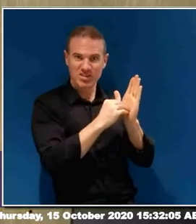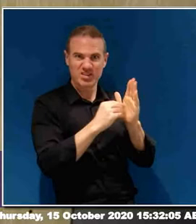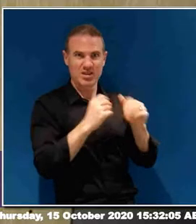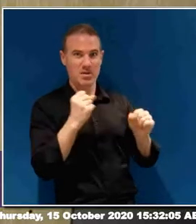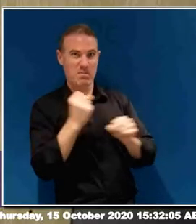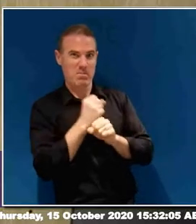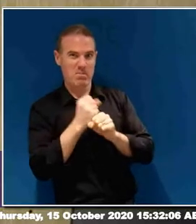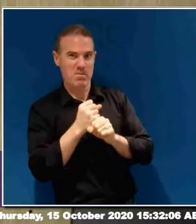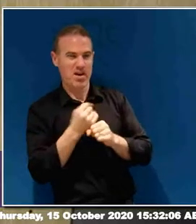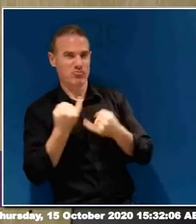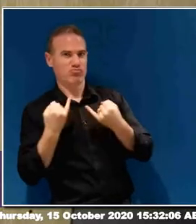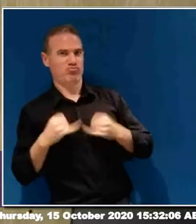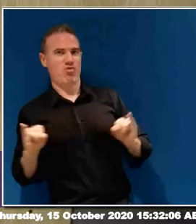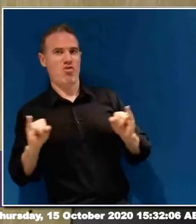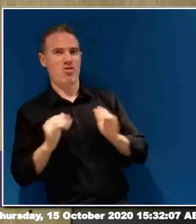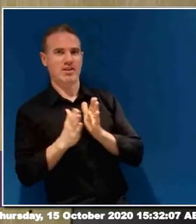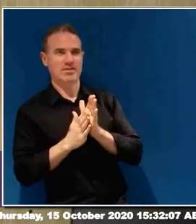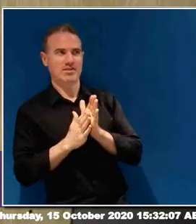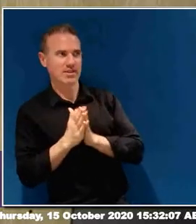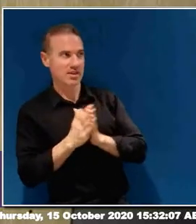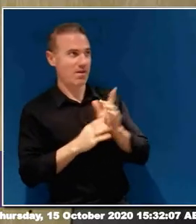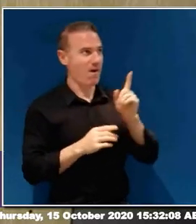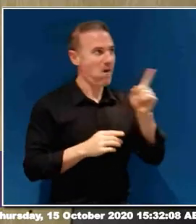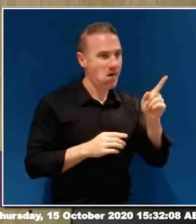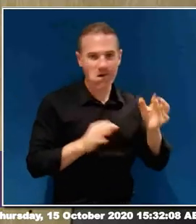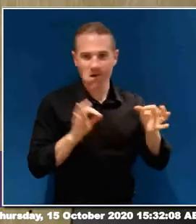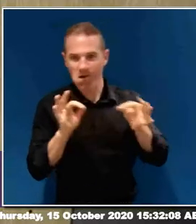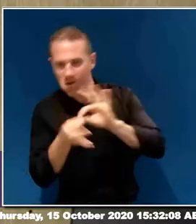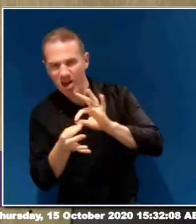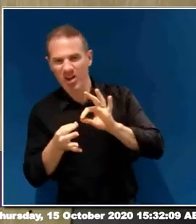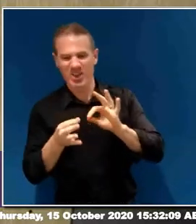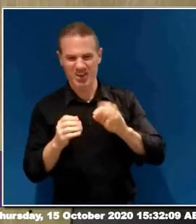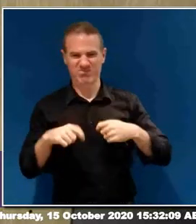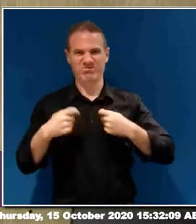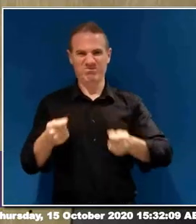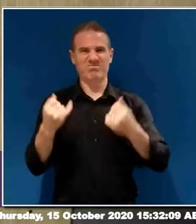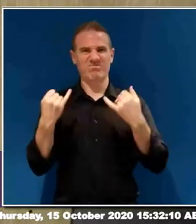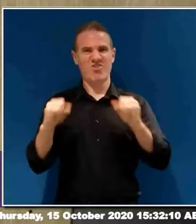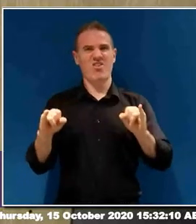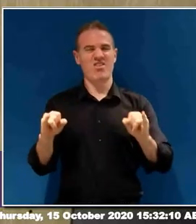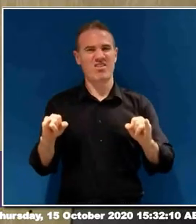So the answer is to change the policy.